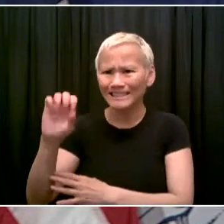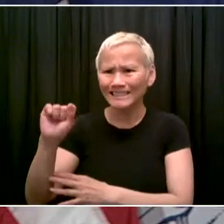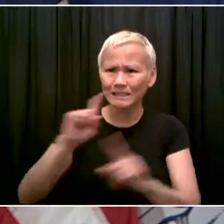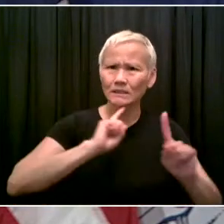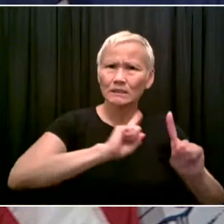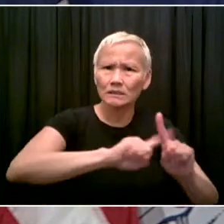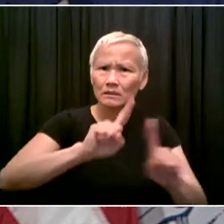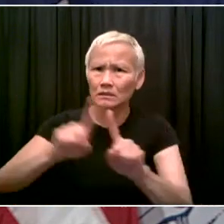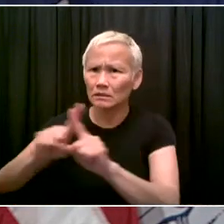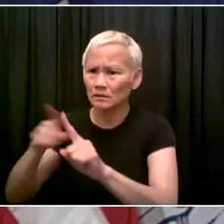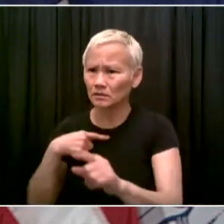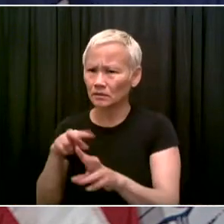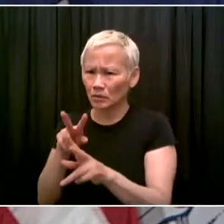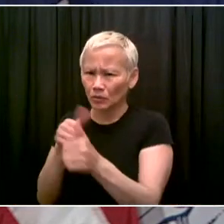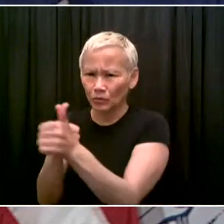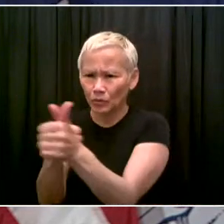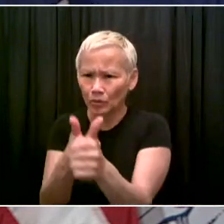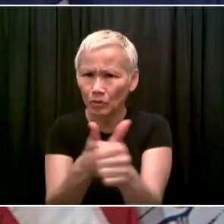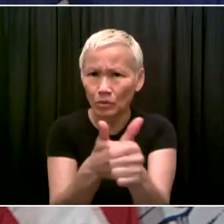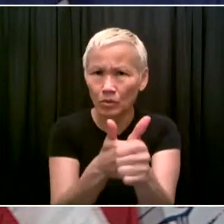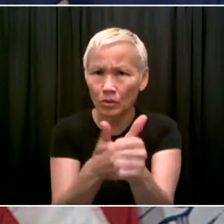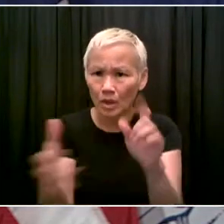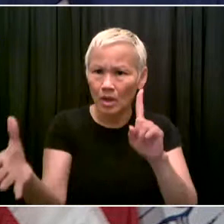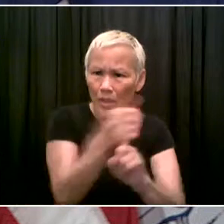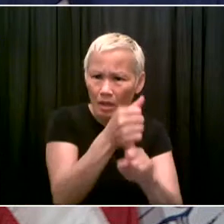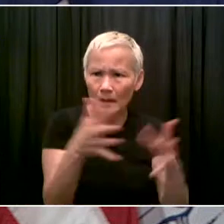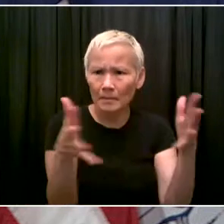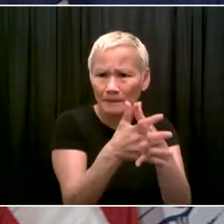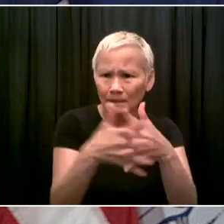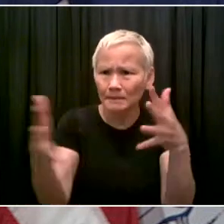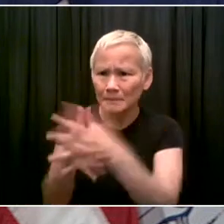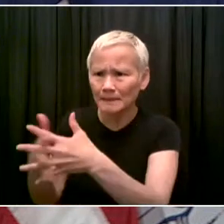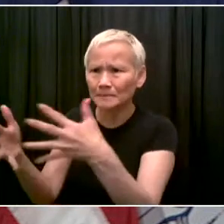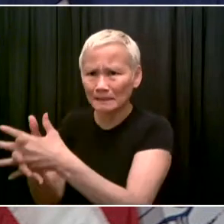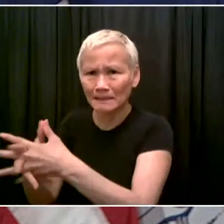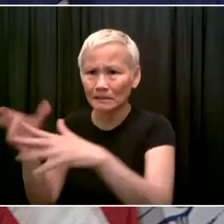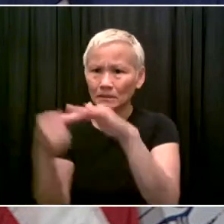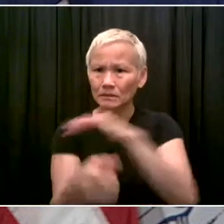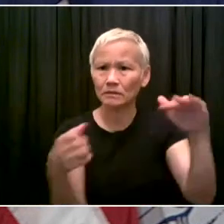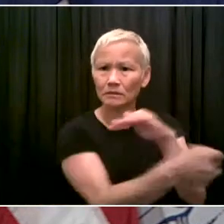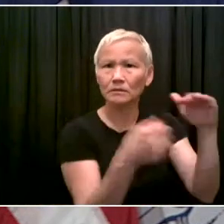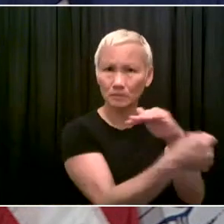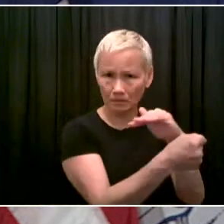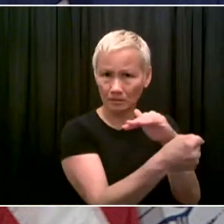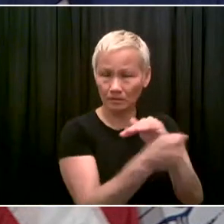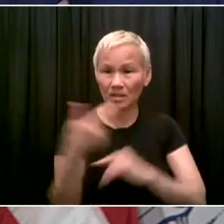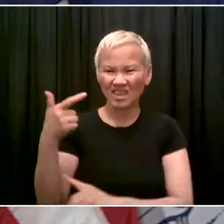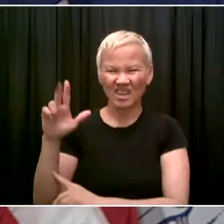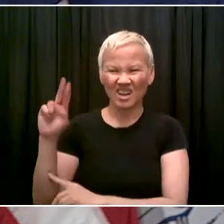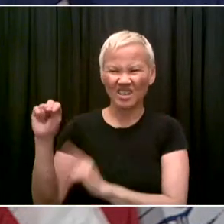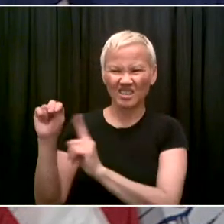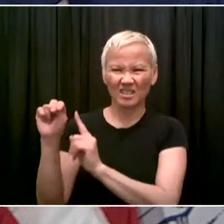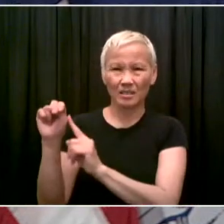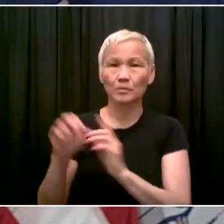IS RIGHT NOW. YOU'RE SEEING IT WAS SOME OF THE CASES COMING DOWN, YOU ARE SEEING WITH THE